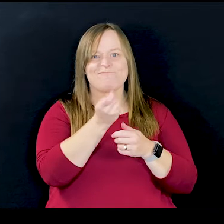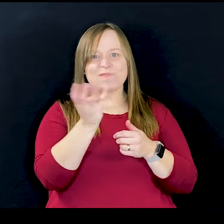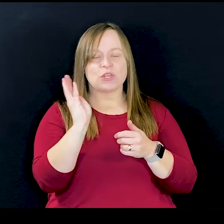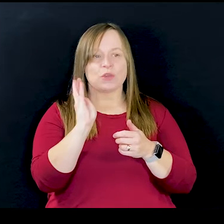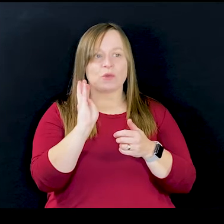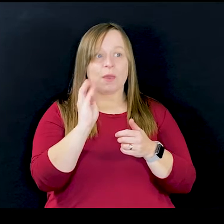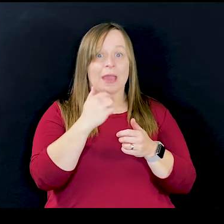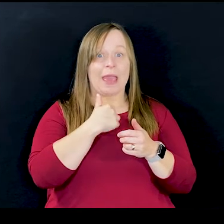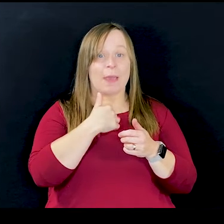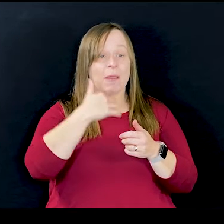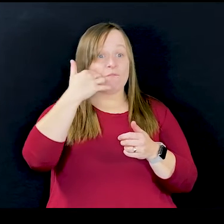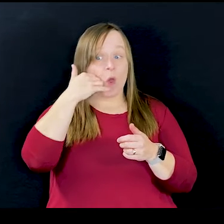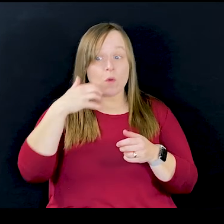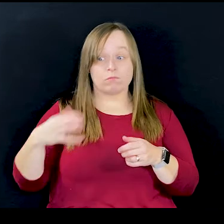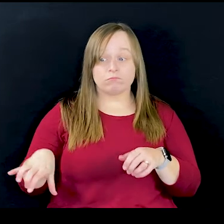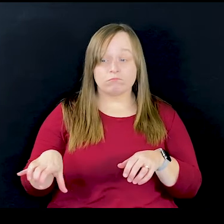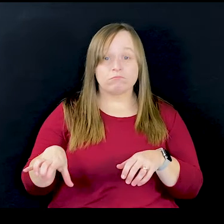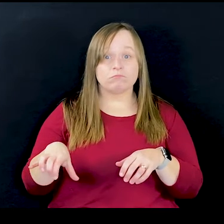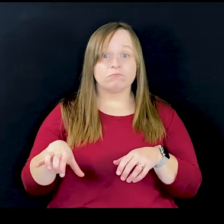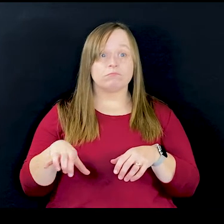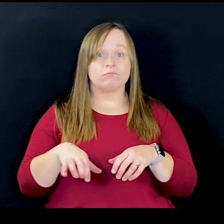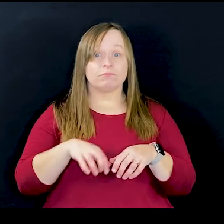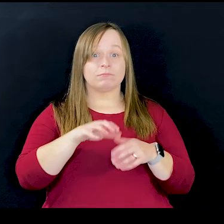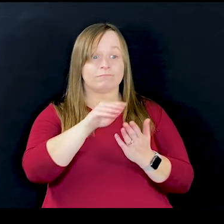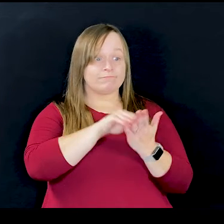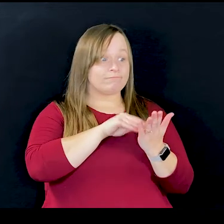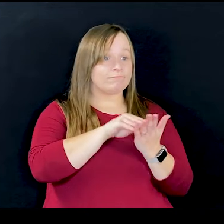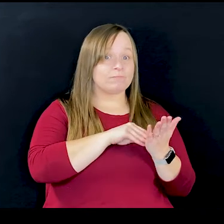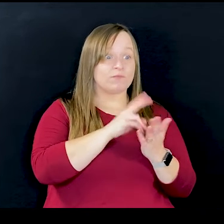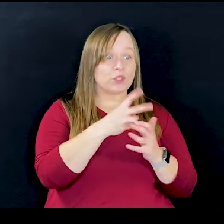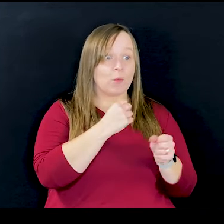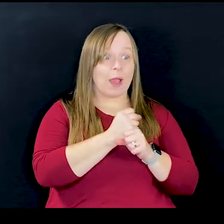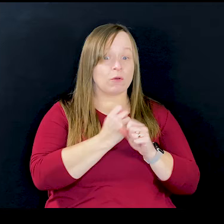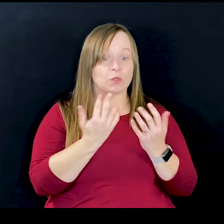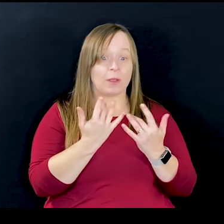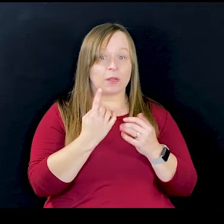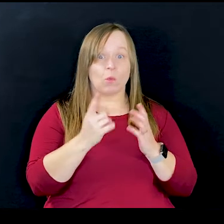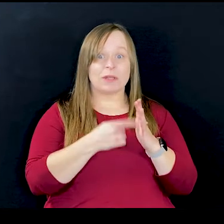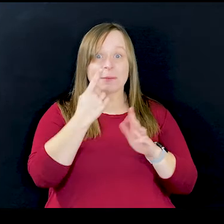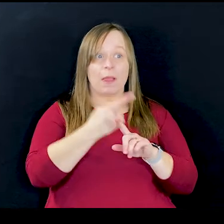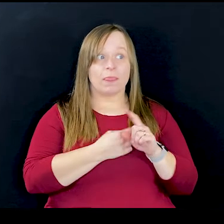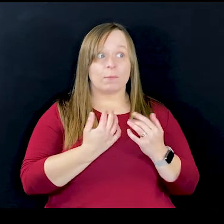I would have my phone by me and the intake sheet for two hours once a month.